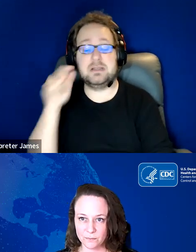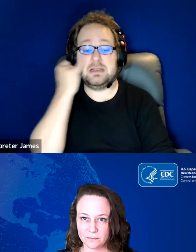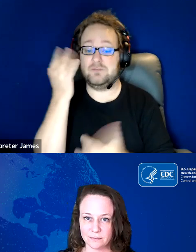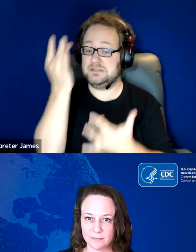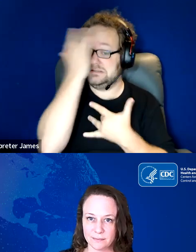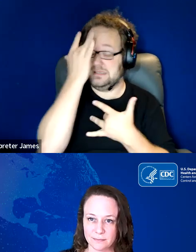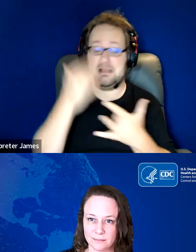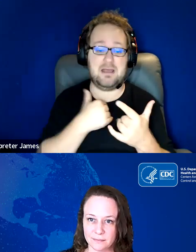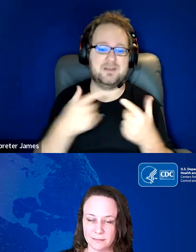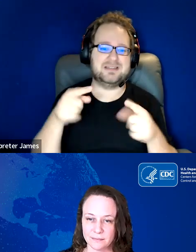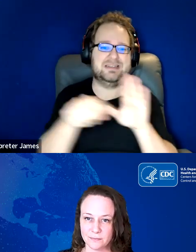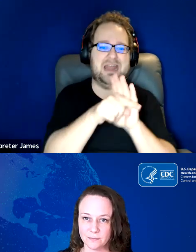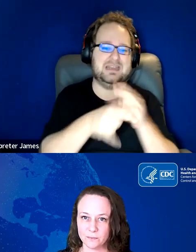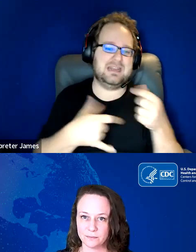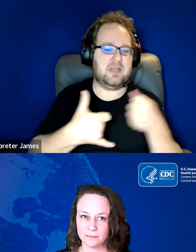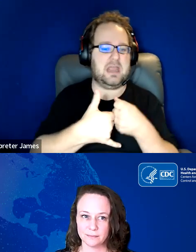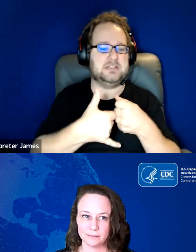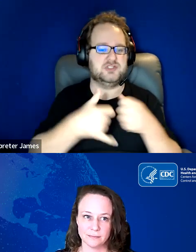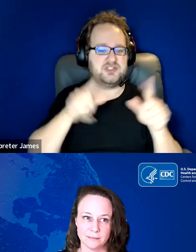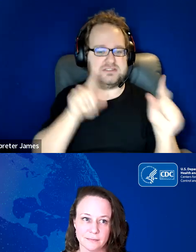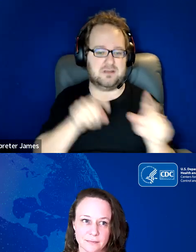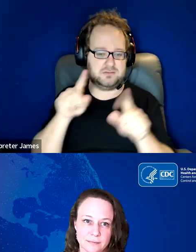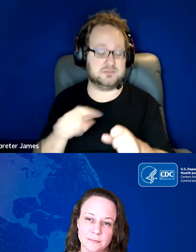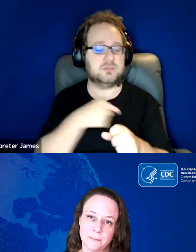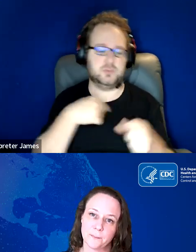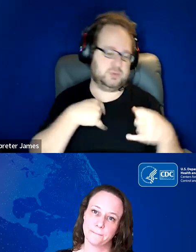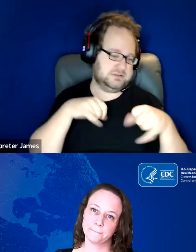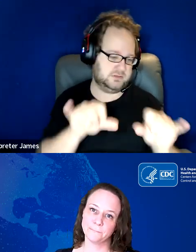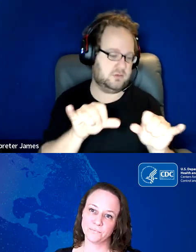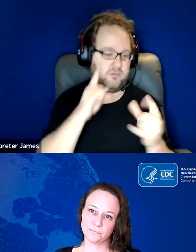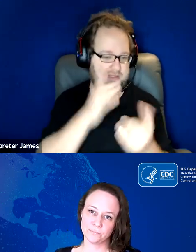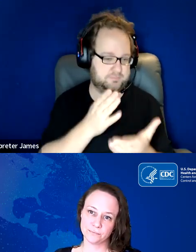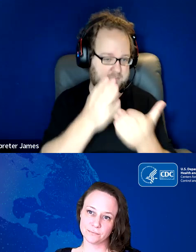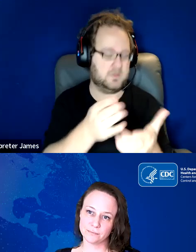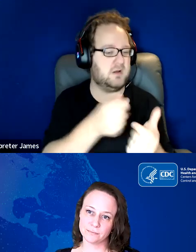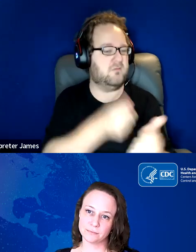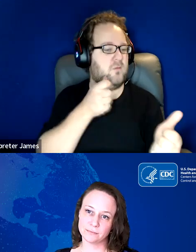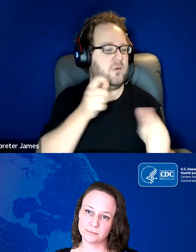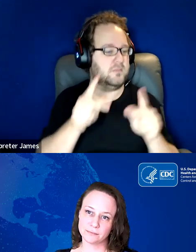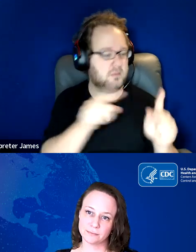negative antigen test we recommend you stay way from people and still mask and protect against spreading it